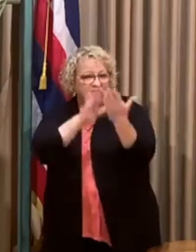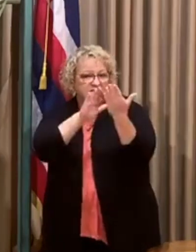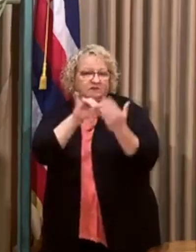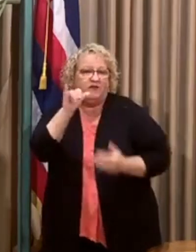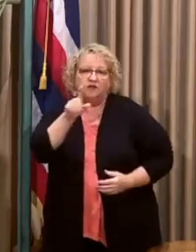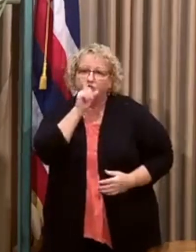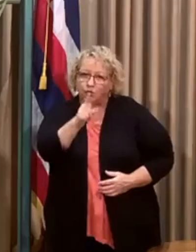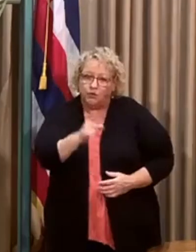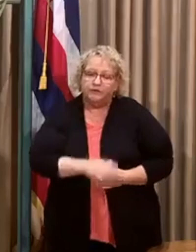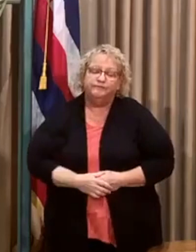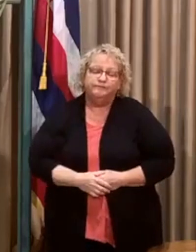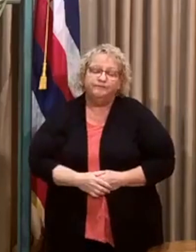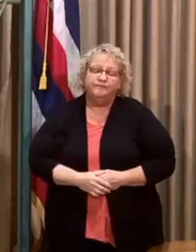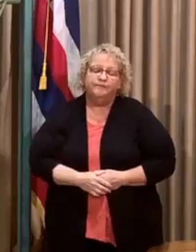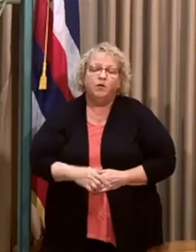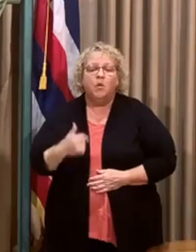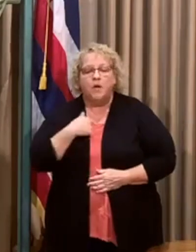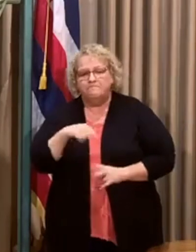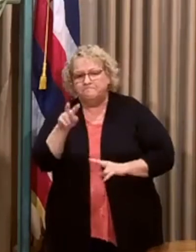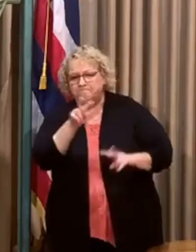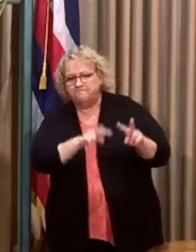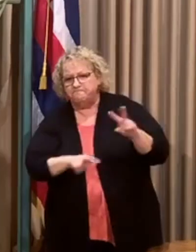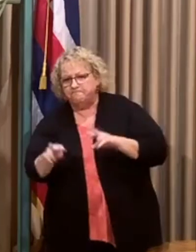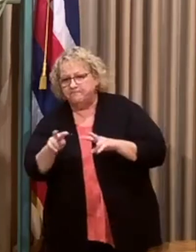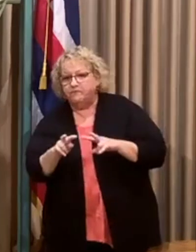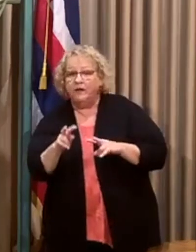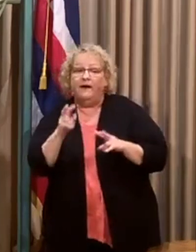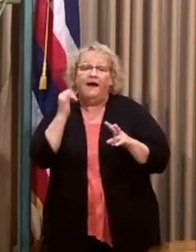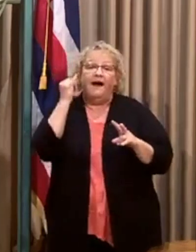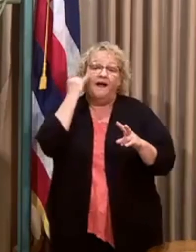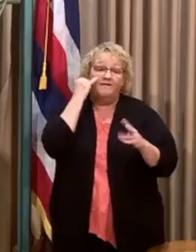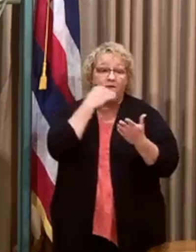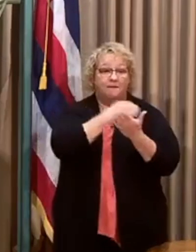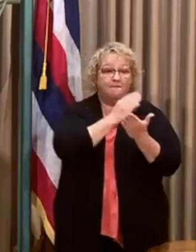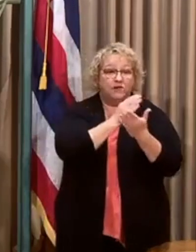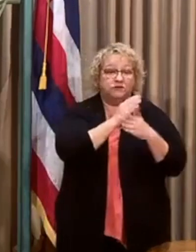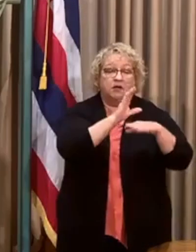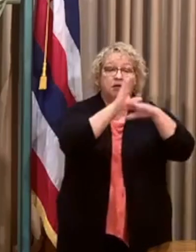We are looking at what we will have to do and starting to do some scenario planning